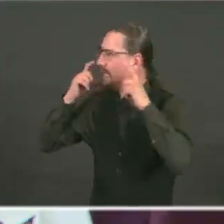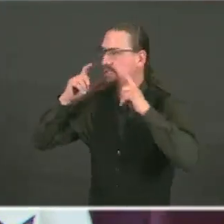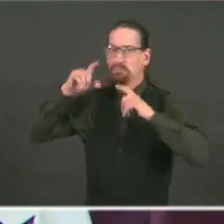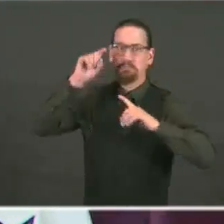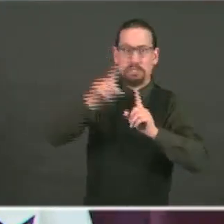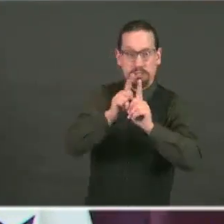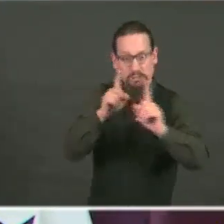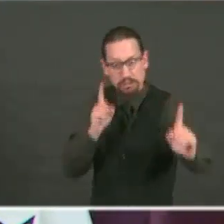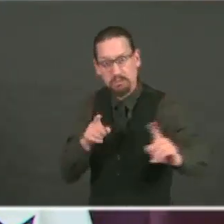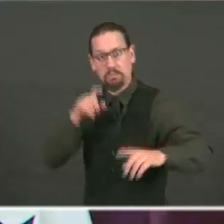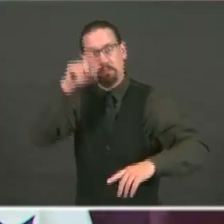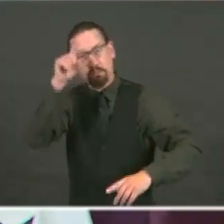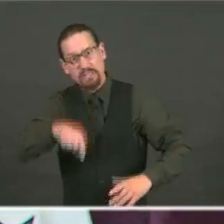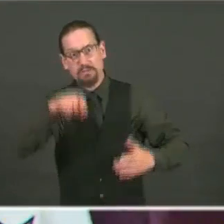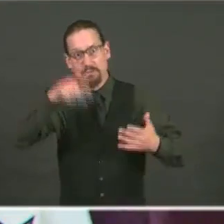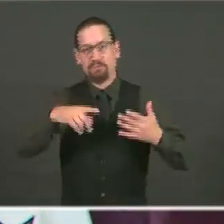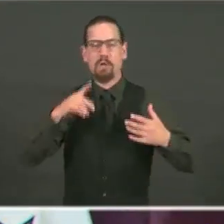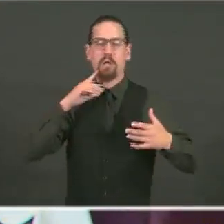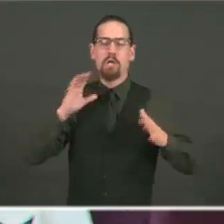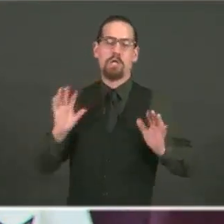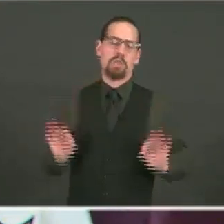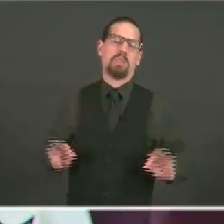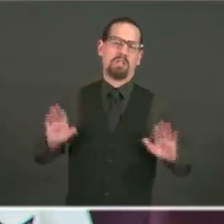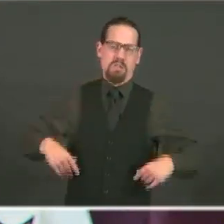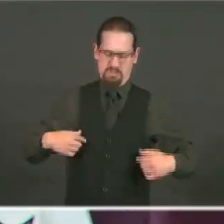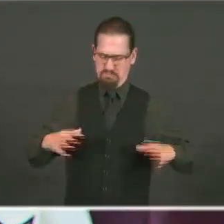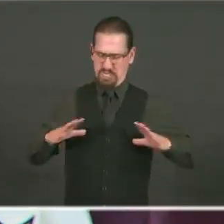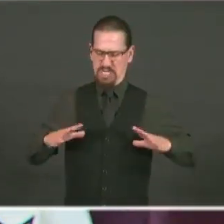THESE ARE COLLEGE STUDENTS DOING WHAT COLLEGE STUDENTS DO WHICH IS GOING BACK TO CAMPUS AND